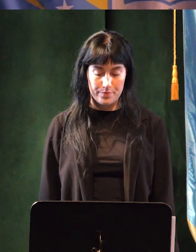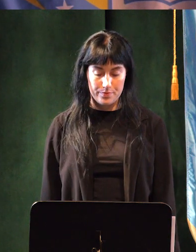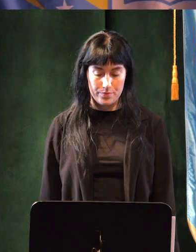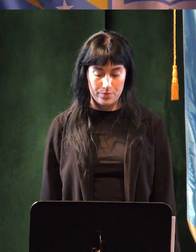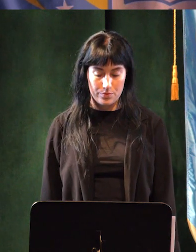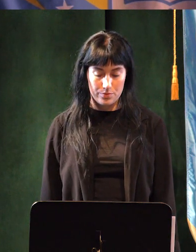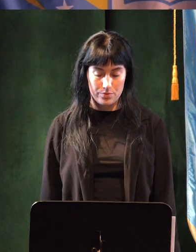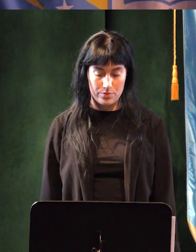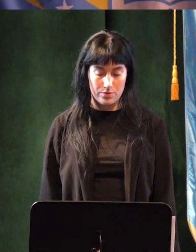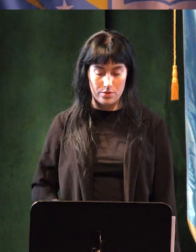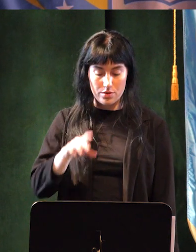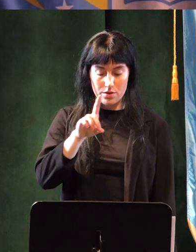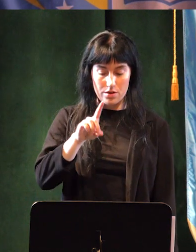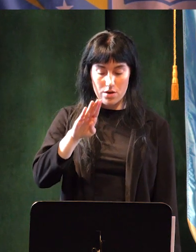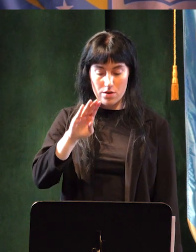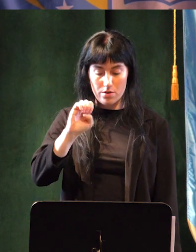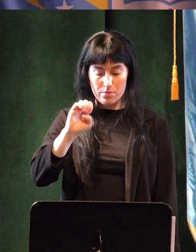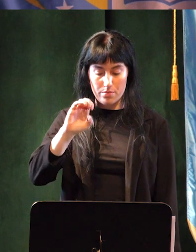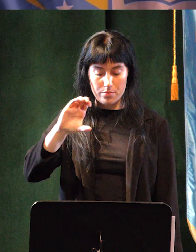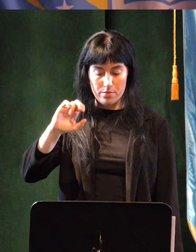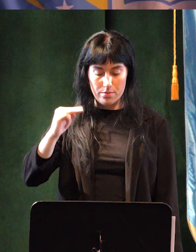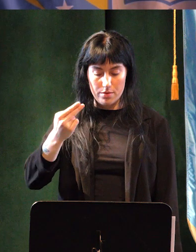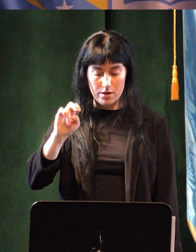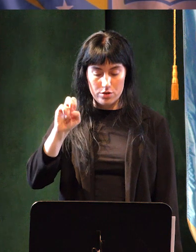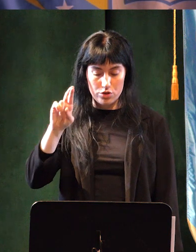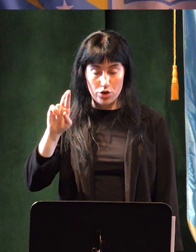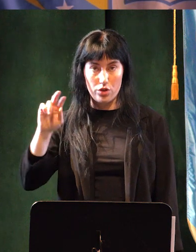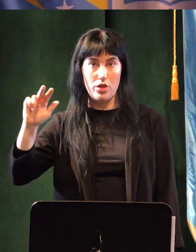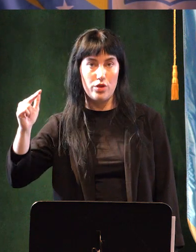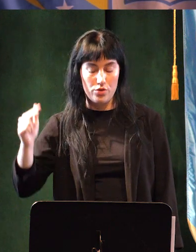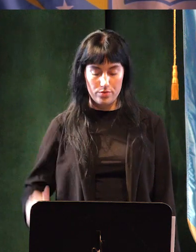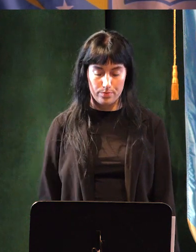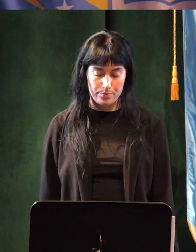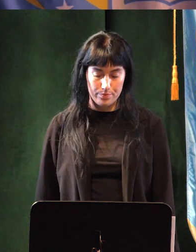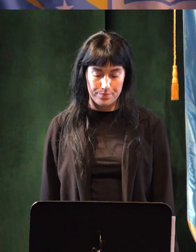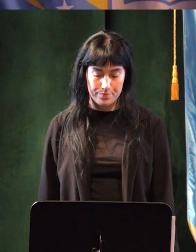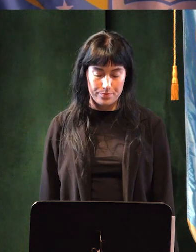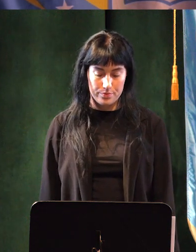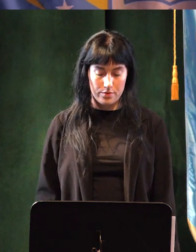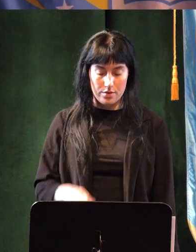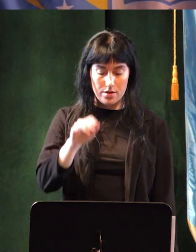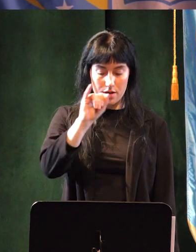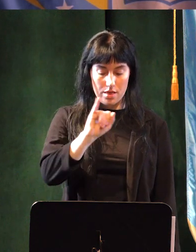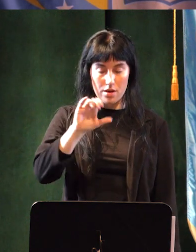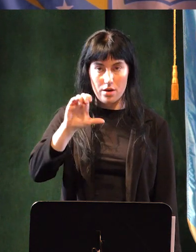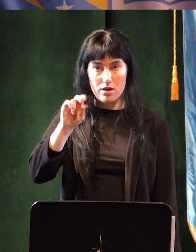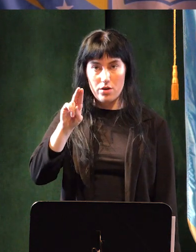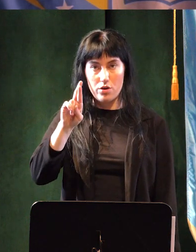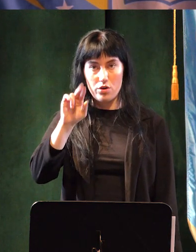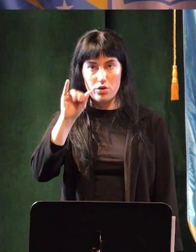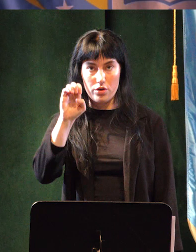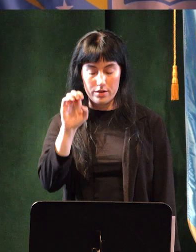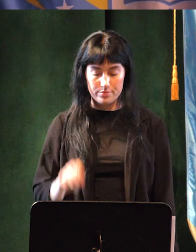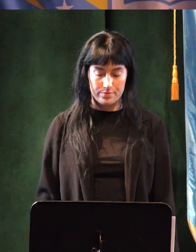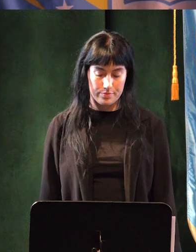Donald beachner the third Allante curry